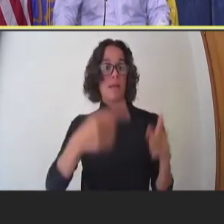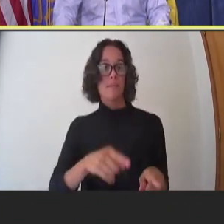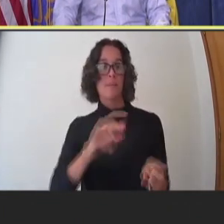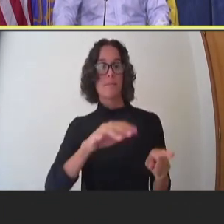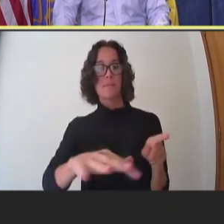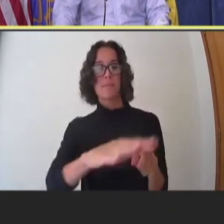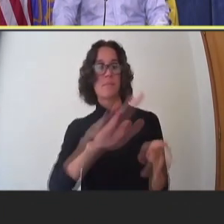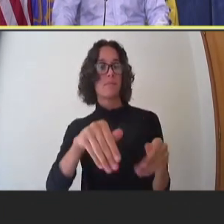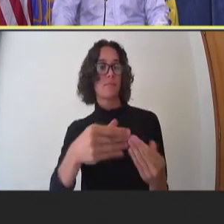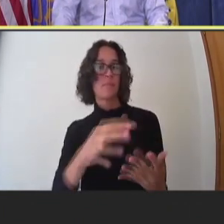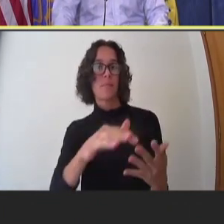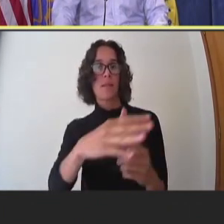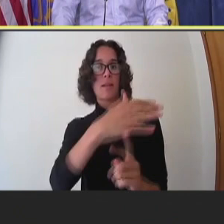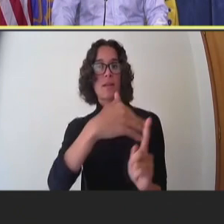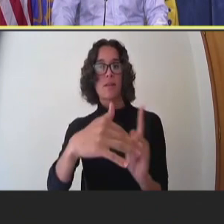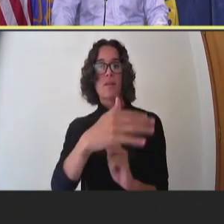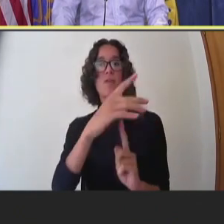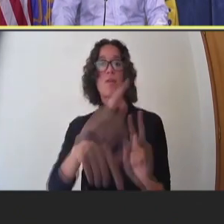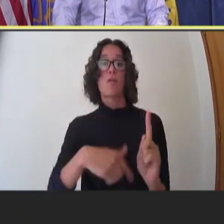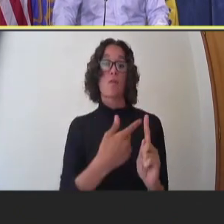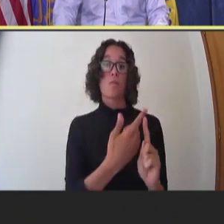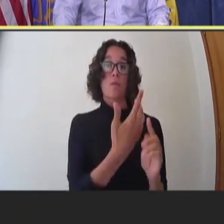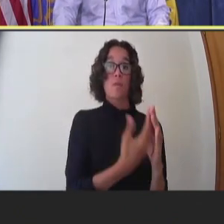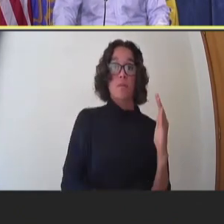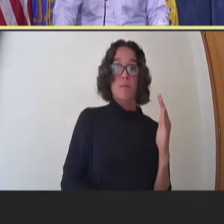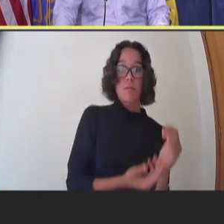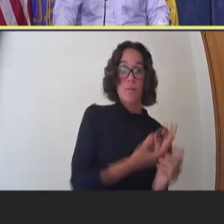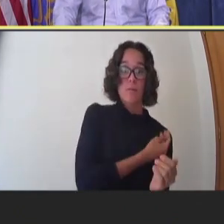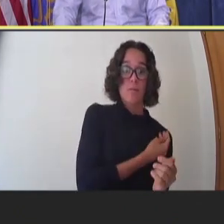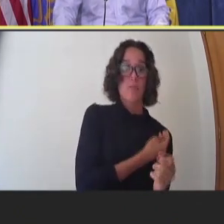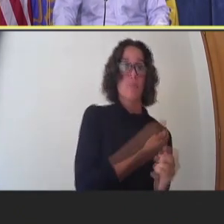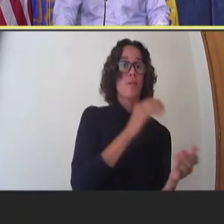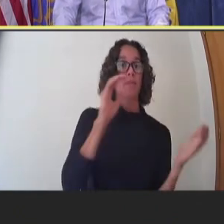absence of active case finding, there would have been a much larger outbreak with high probability.